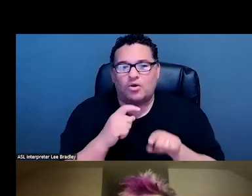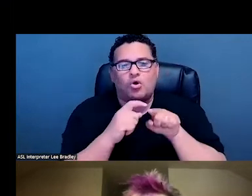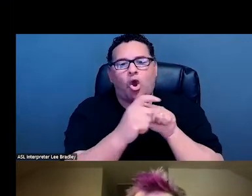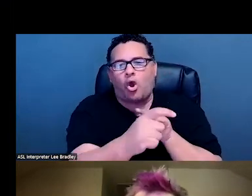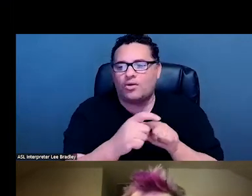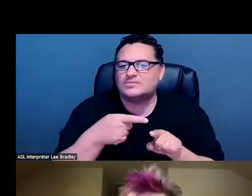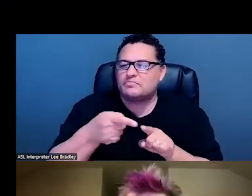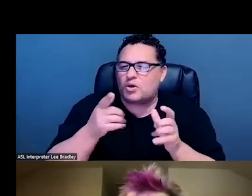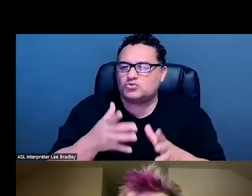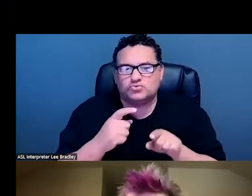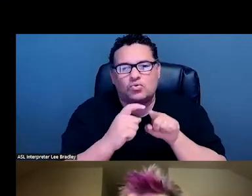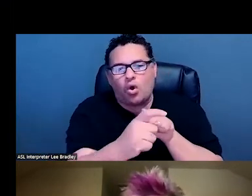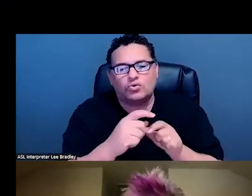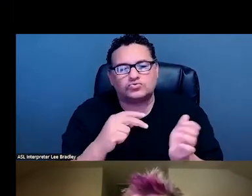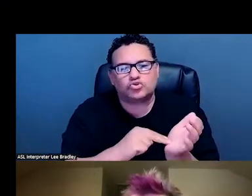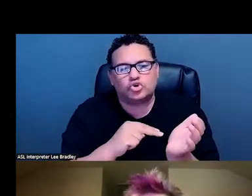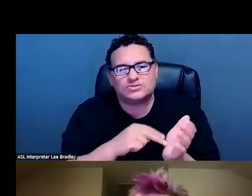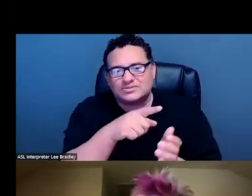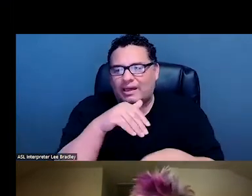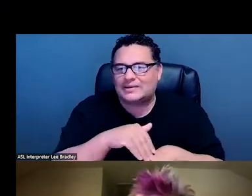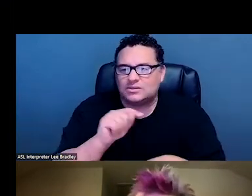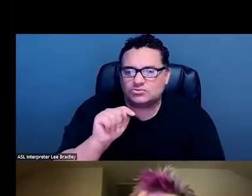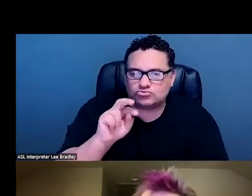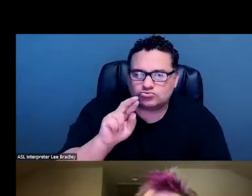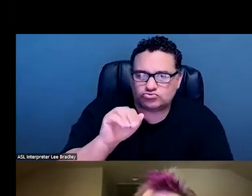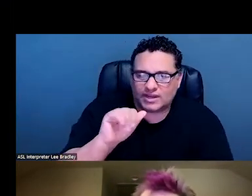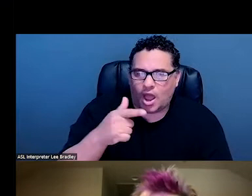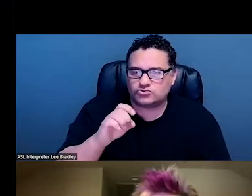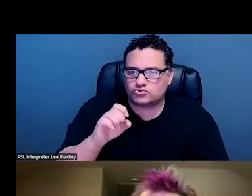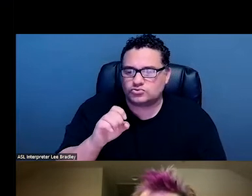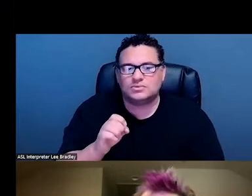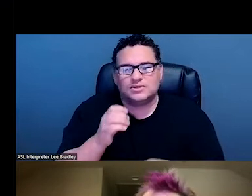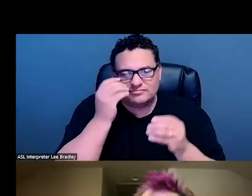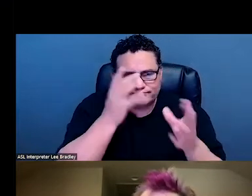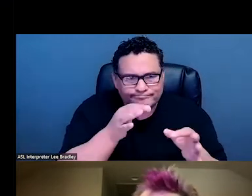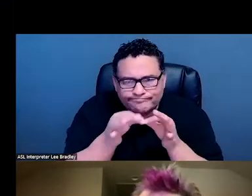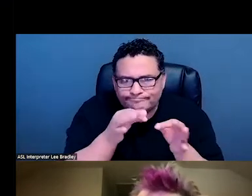AHEAD TO THE NURSE AT TRIAGE. GIVES THEM THE DETAILS. TELLS THEM WHAT IS COMING. GIVES THEM